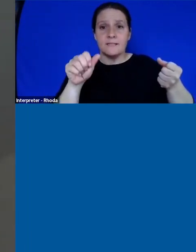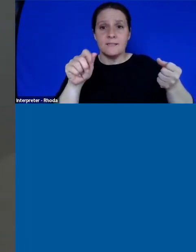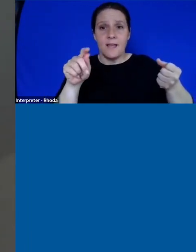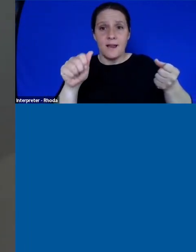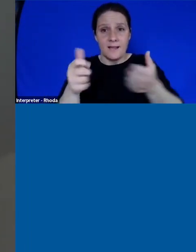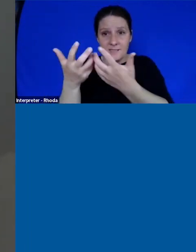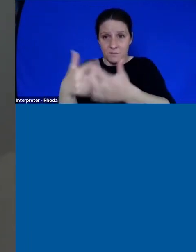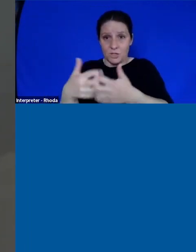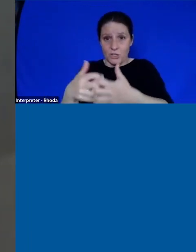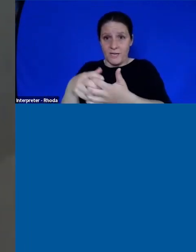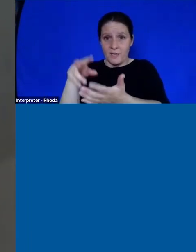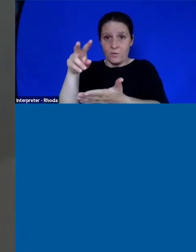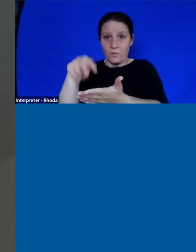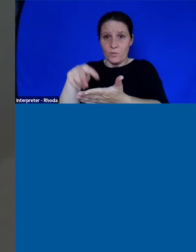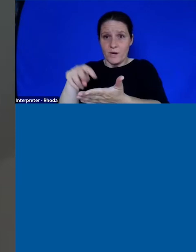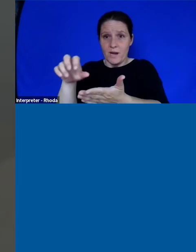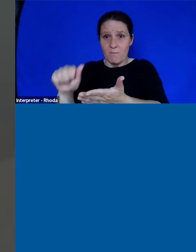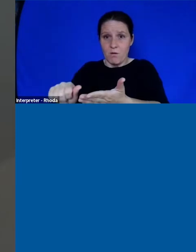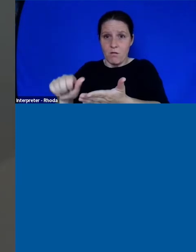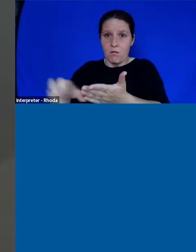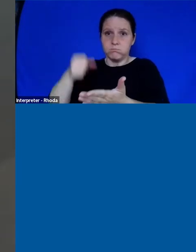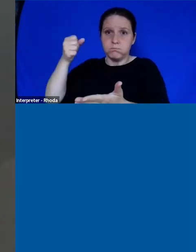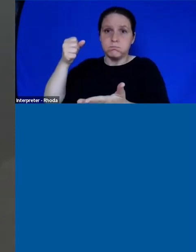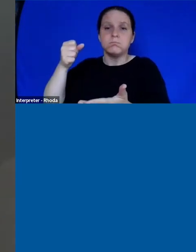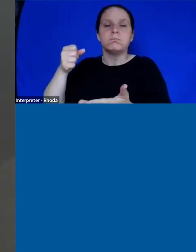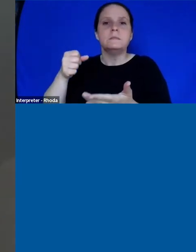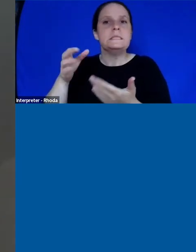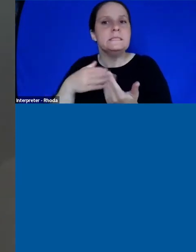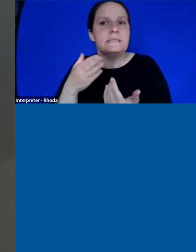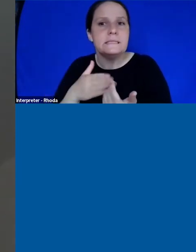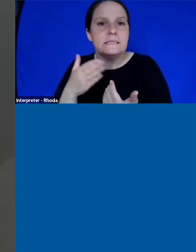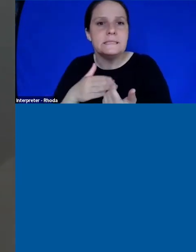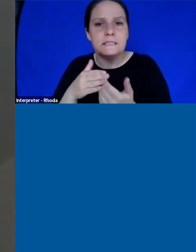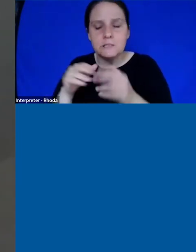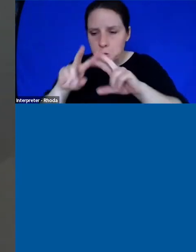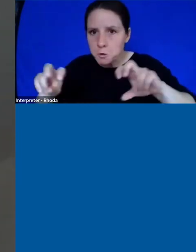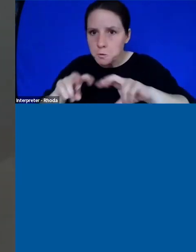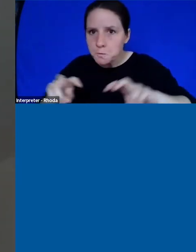it's screen reader readable. And it's very easy to parse that and put that information